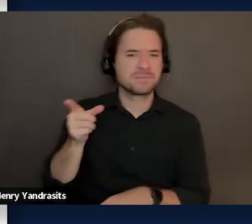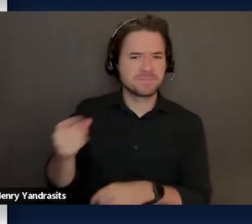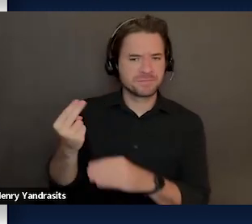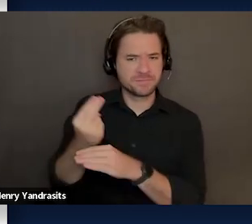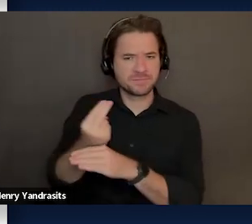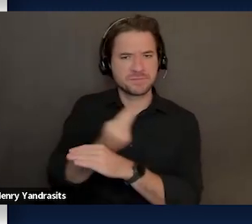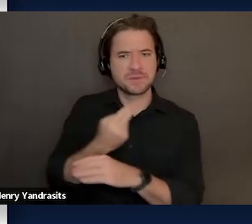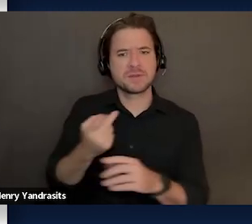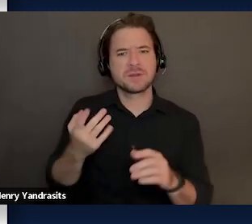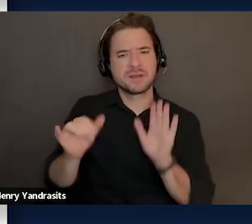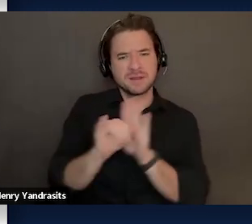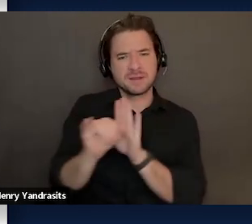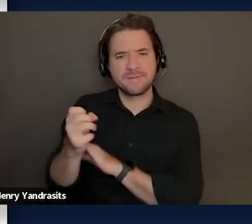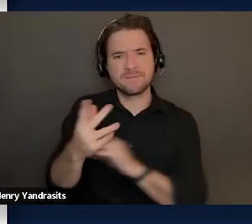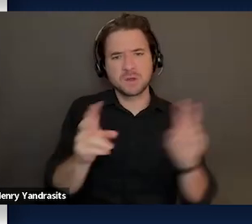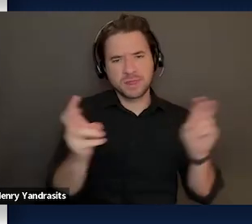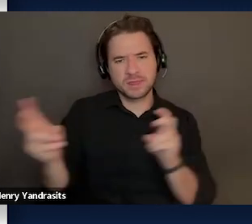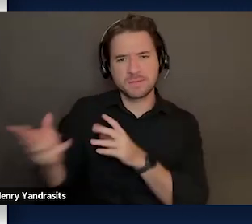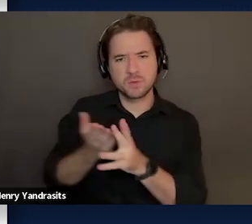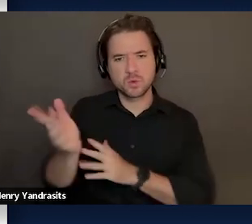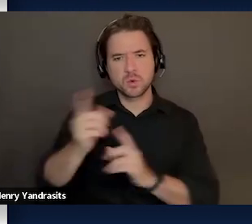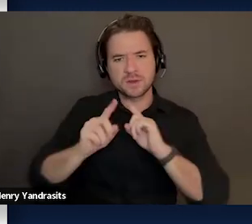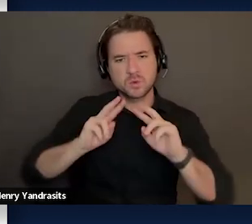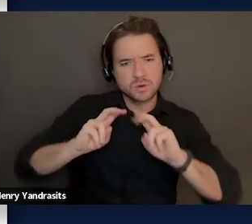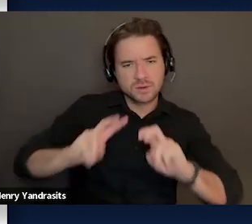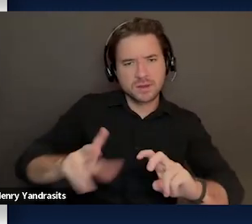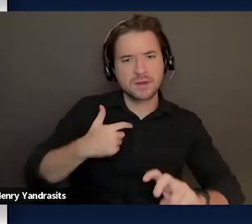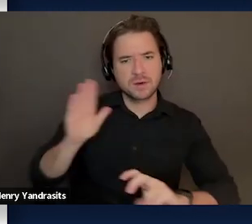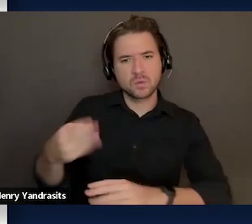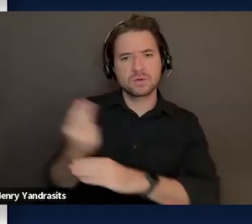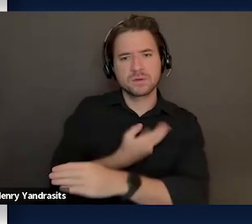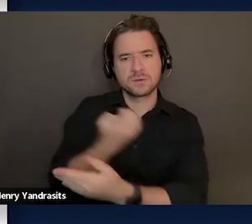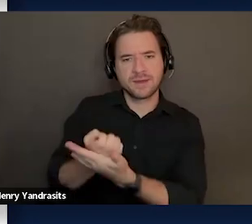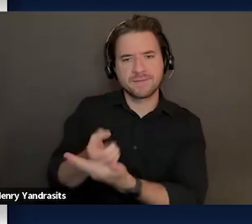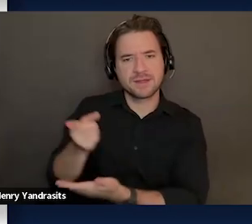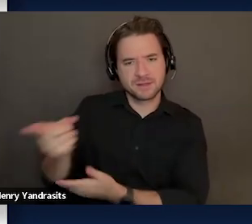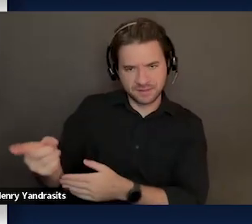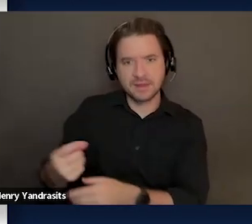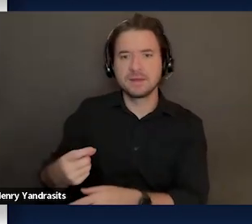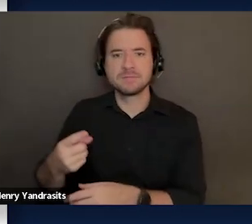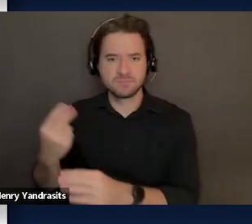Through, um, some themes that I identified in my discourse analysis, and I'll draw on the evidence that the workgroup cites to reject.